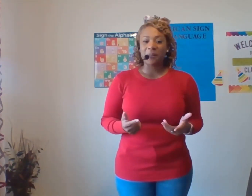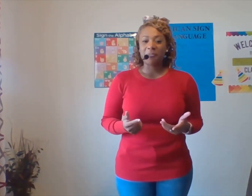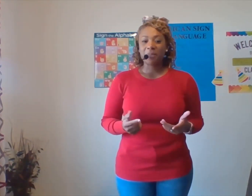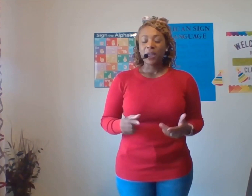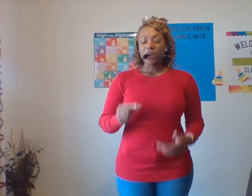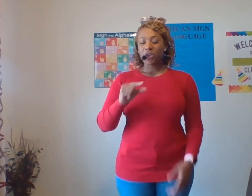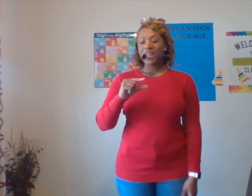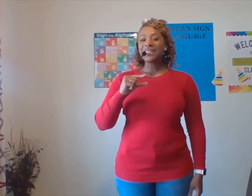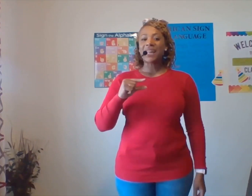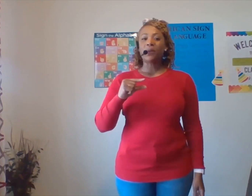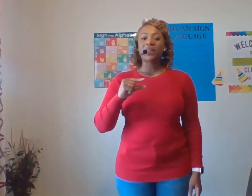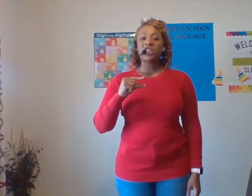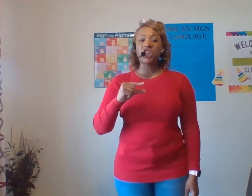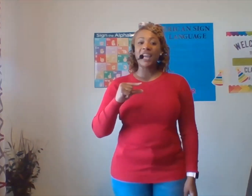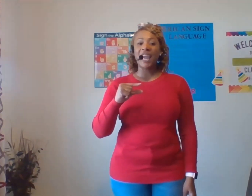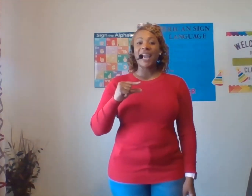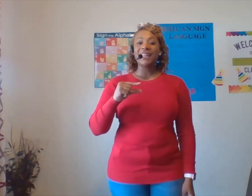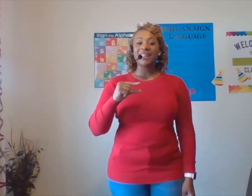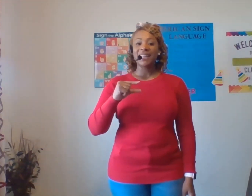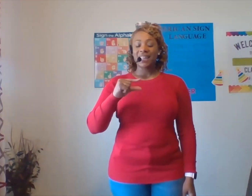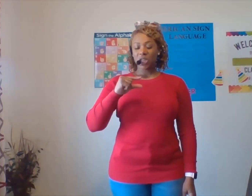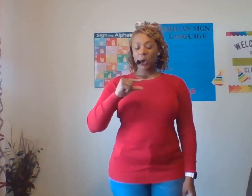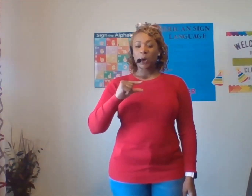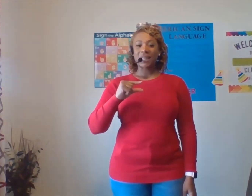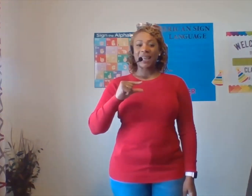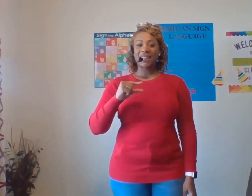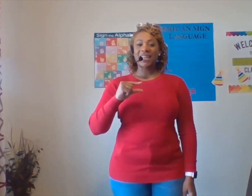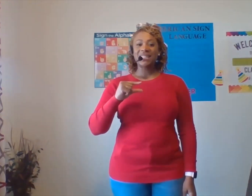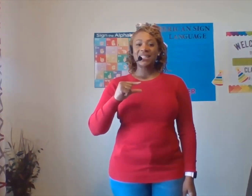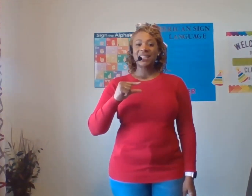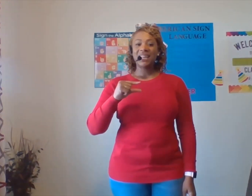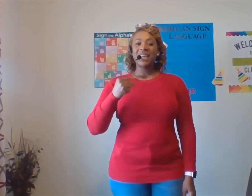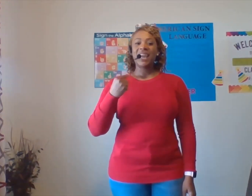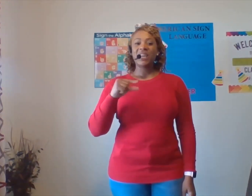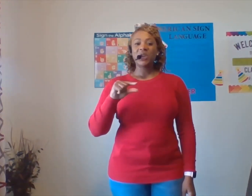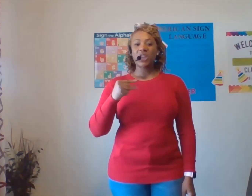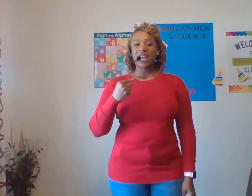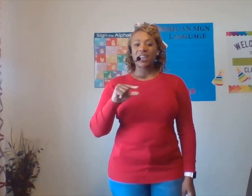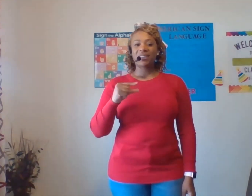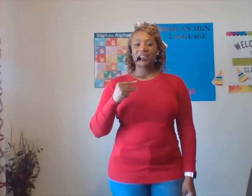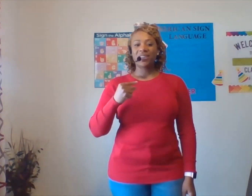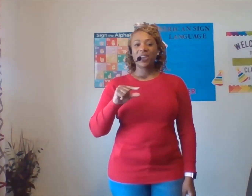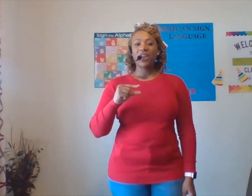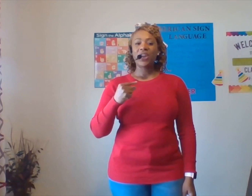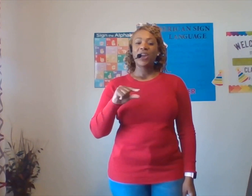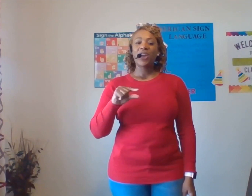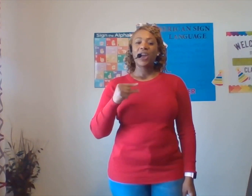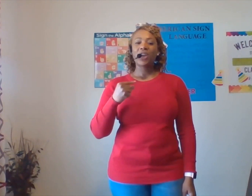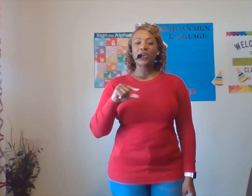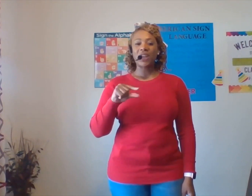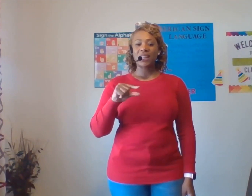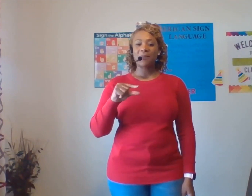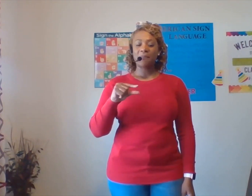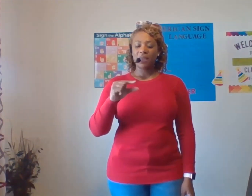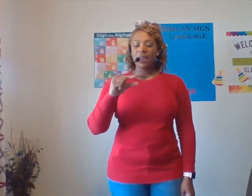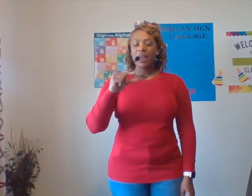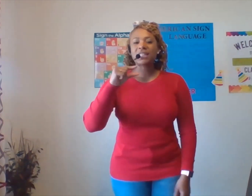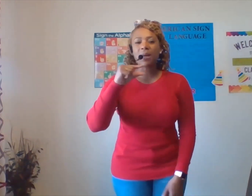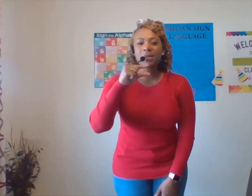green is that 1g hand you hold it like this and you shake it green it's almost